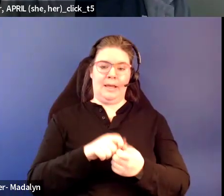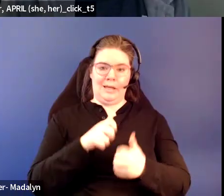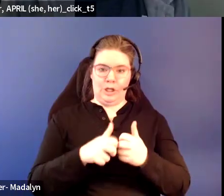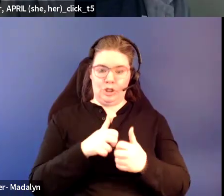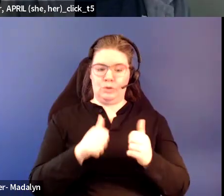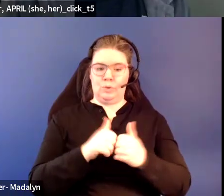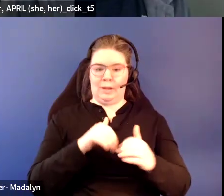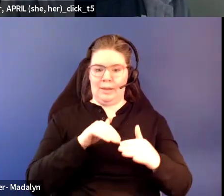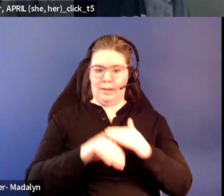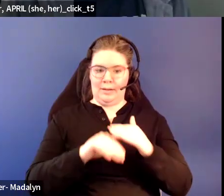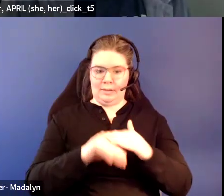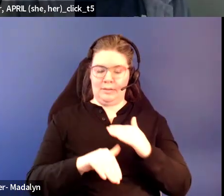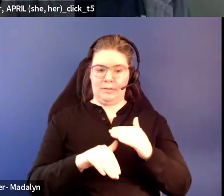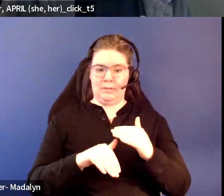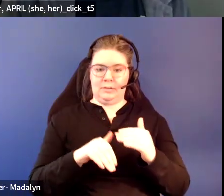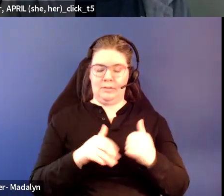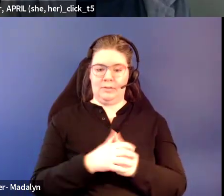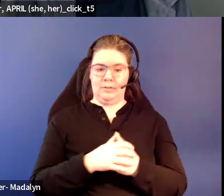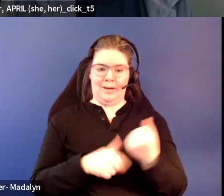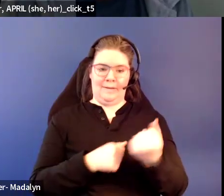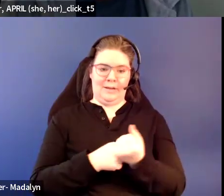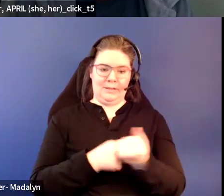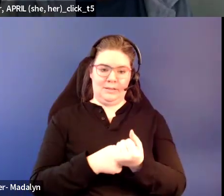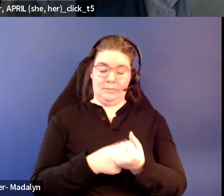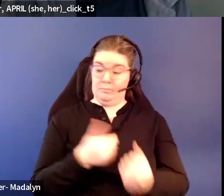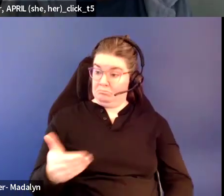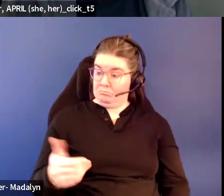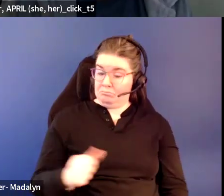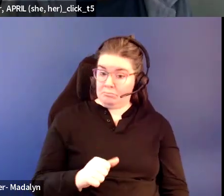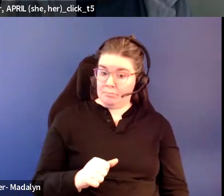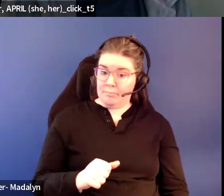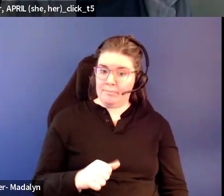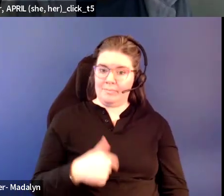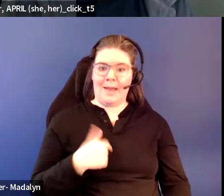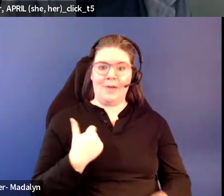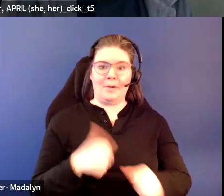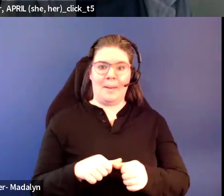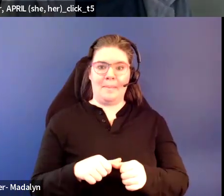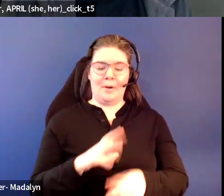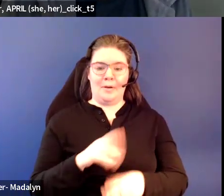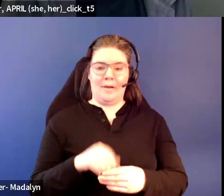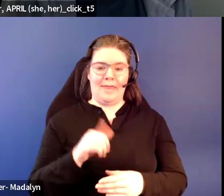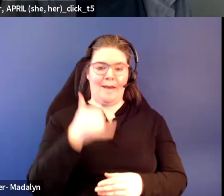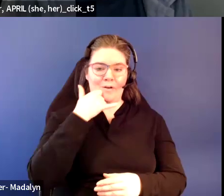Sierra Royster, APRIL (she, her): I believe I'll go ahead. Carolyn Grawi: I remember being on that call. That was that was an act of